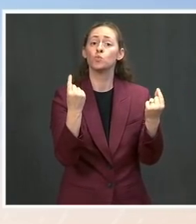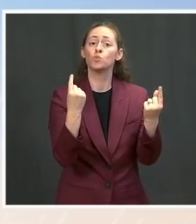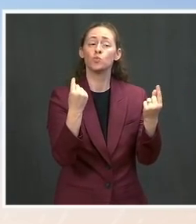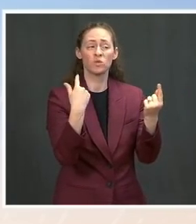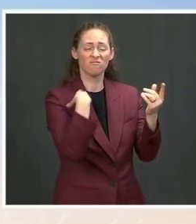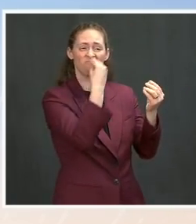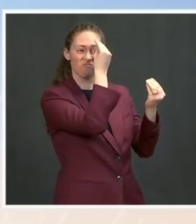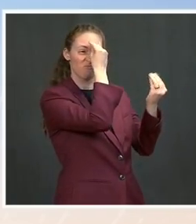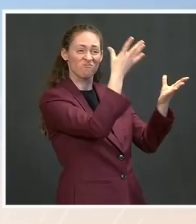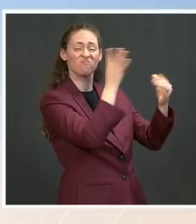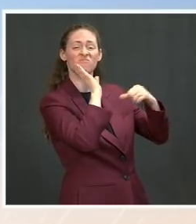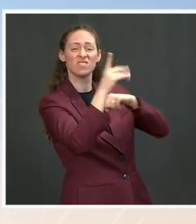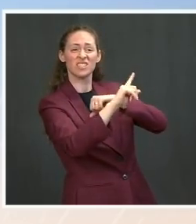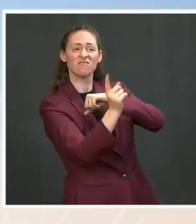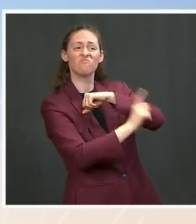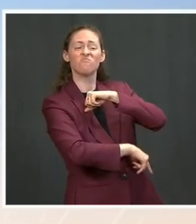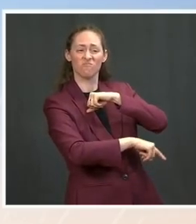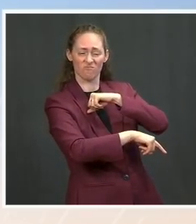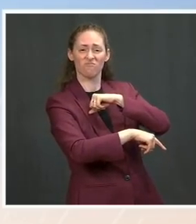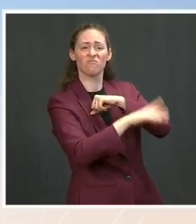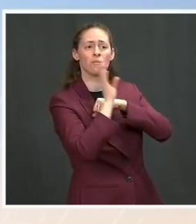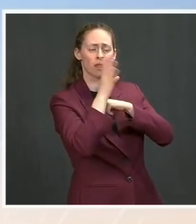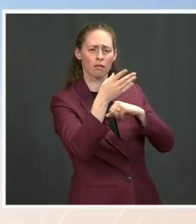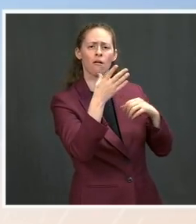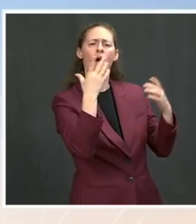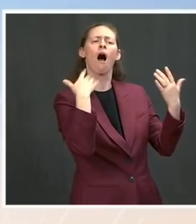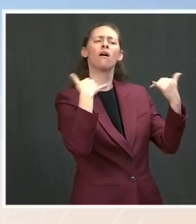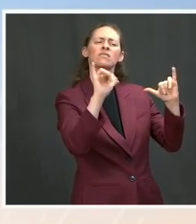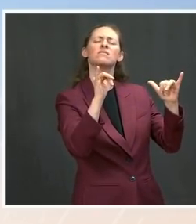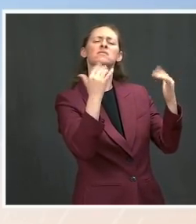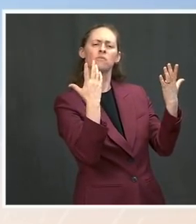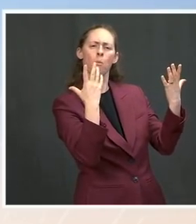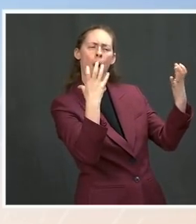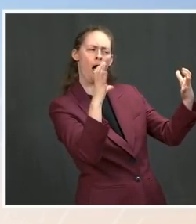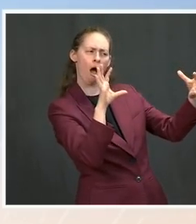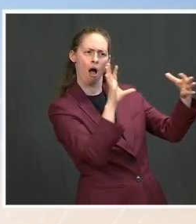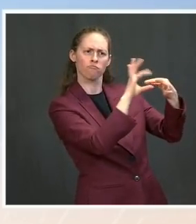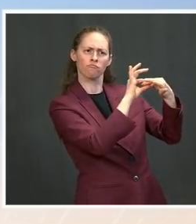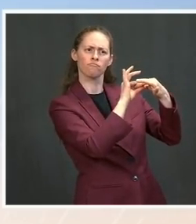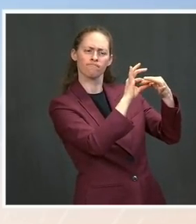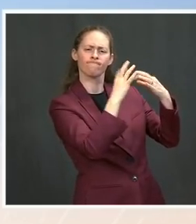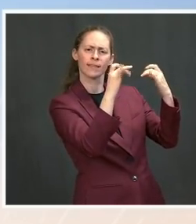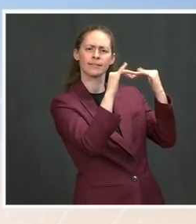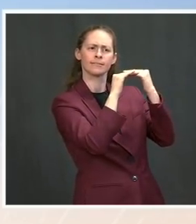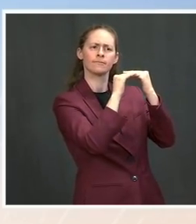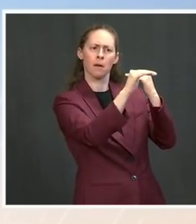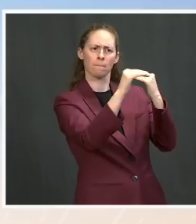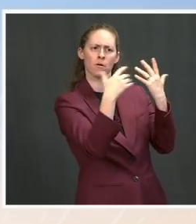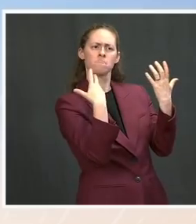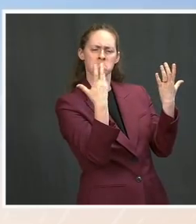This is how, historically, national security relationships and diplomatic relationships have worked around the world.